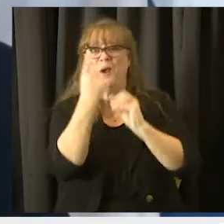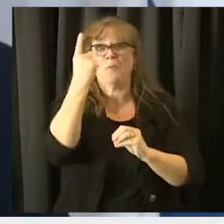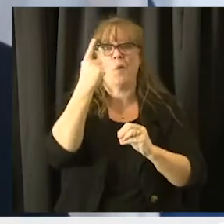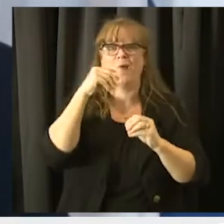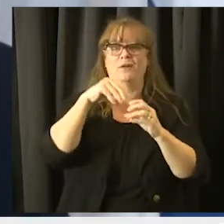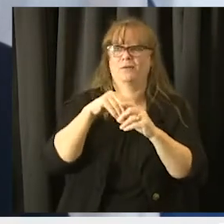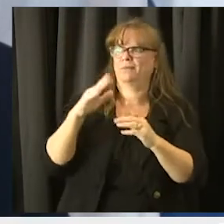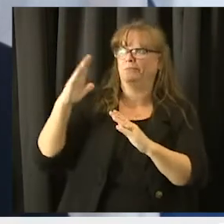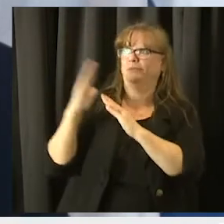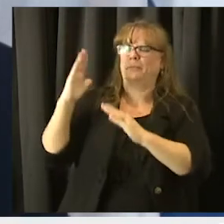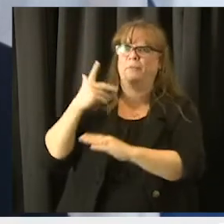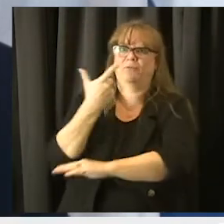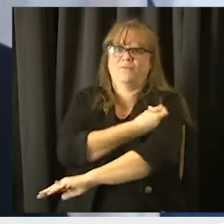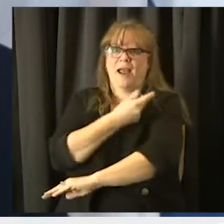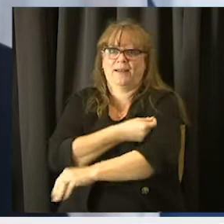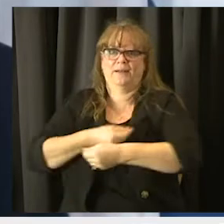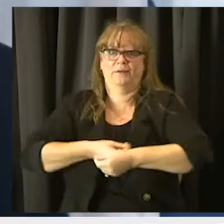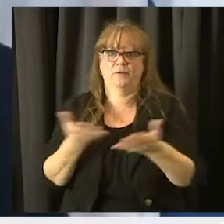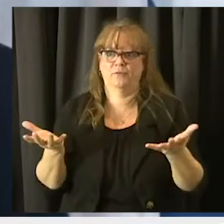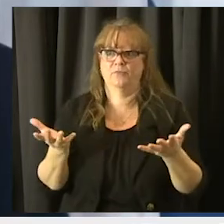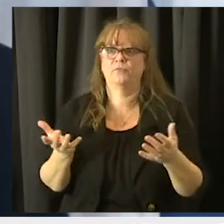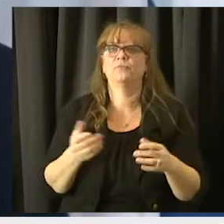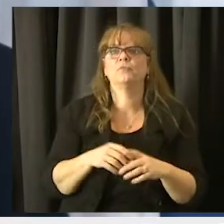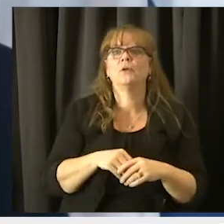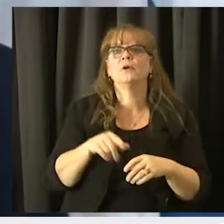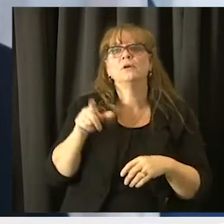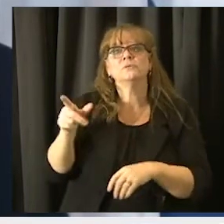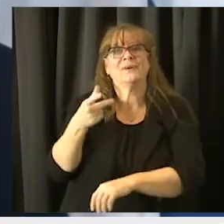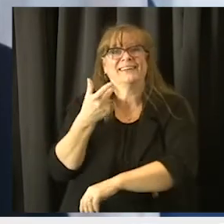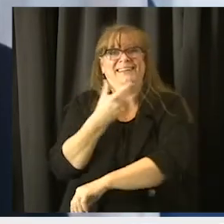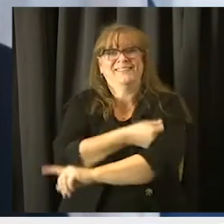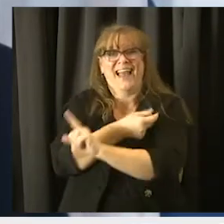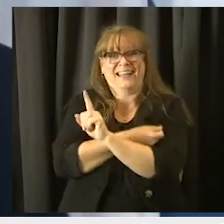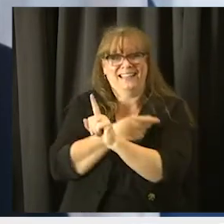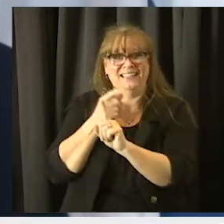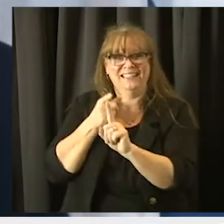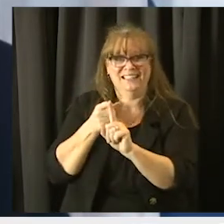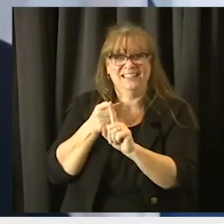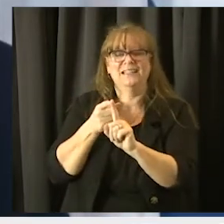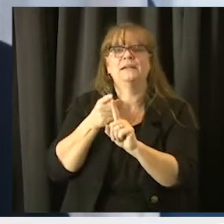by late spring early summer uh the risk will be substantially lower and as you know